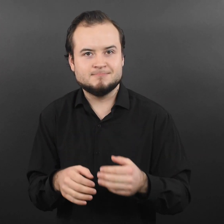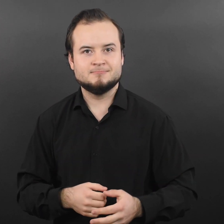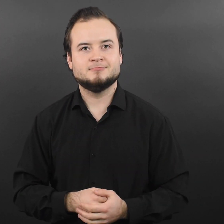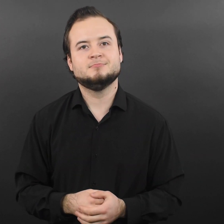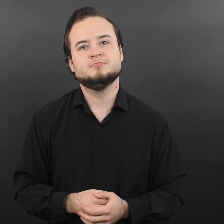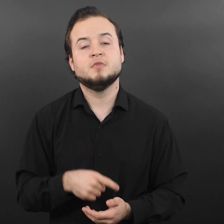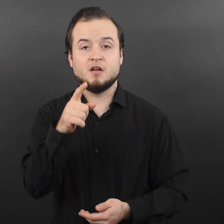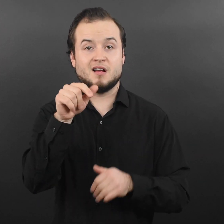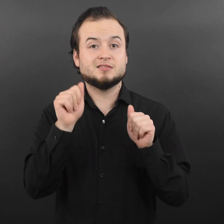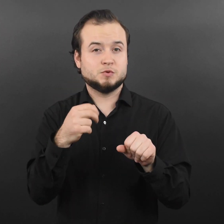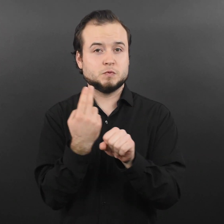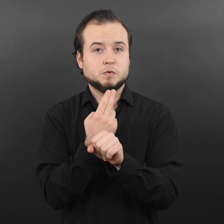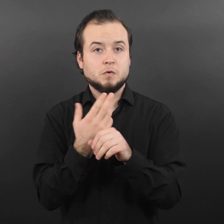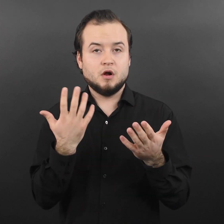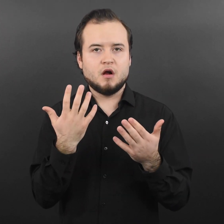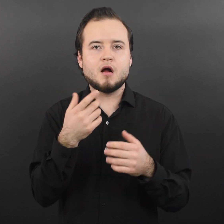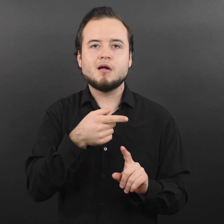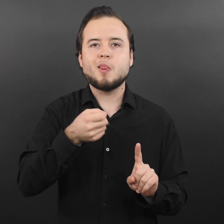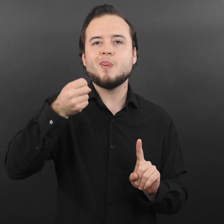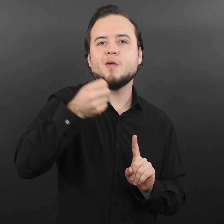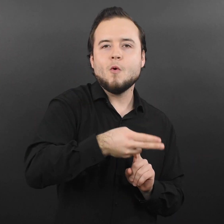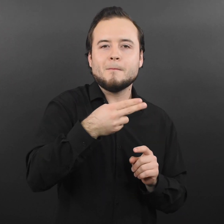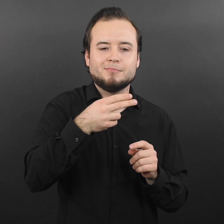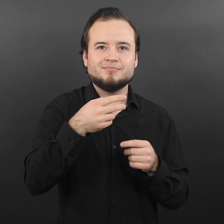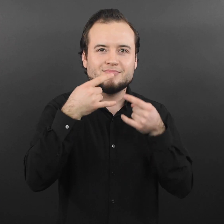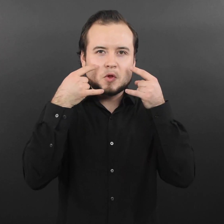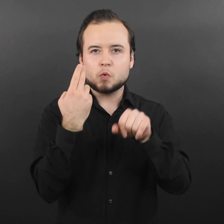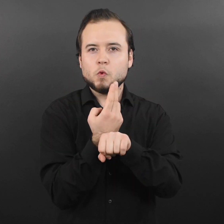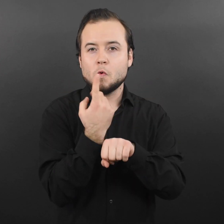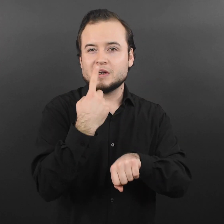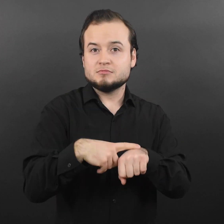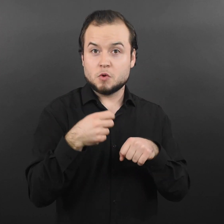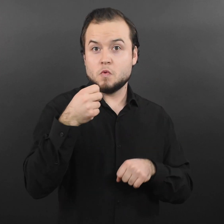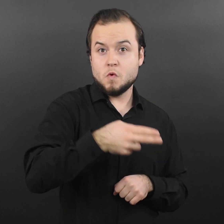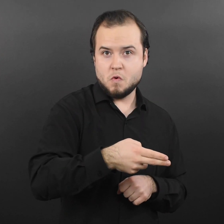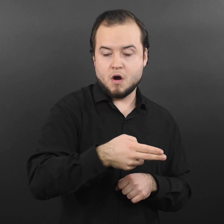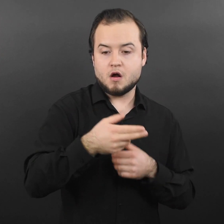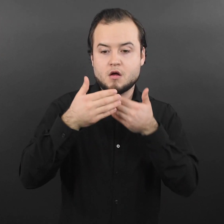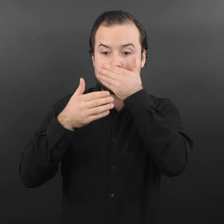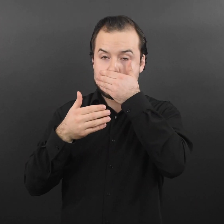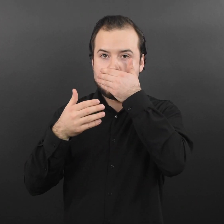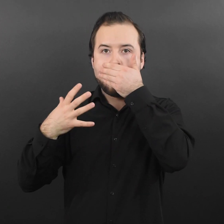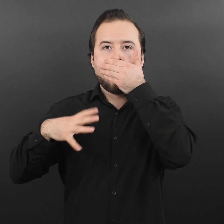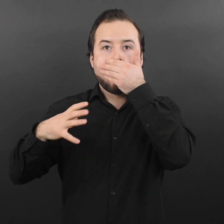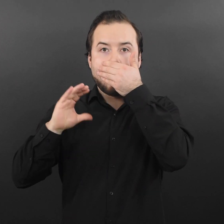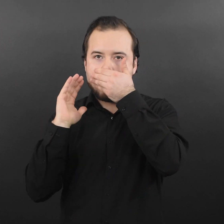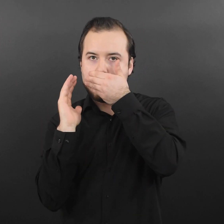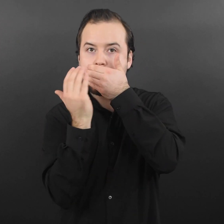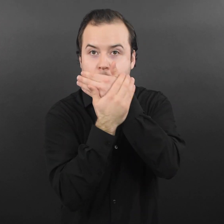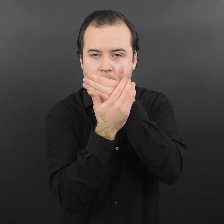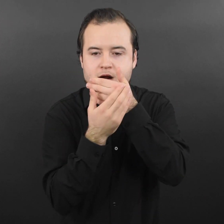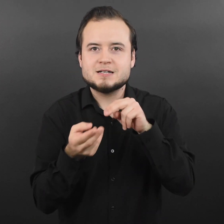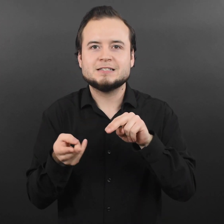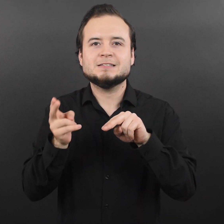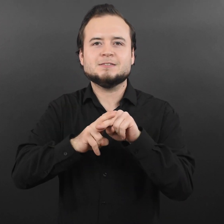You can also layer a disposable mask under a cloth mask to increase effectiveness.